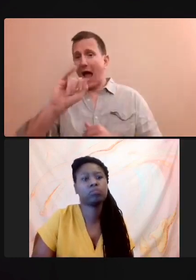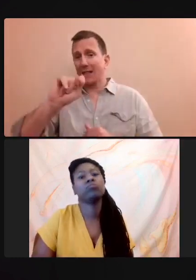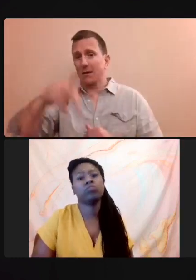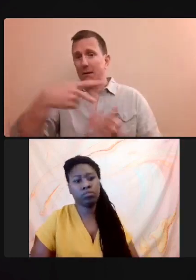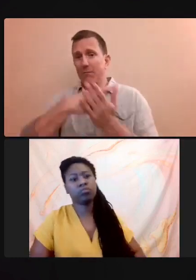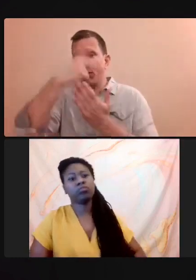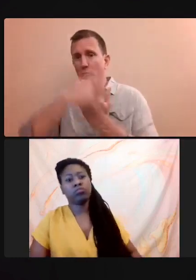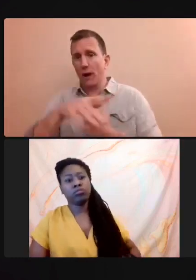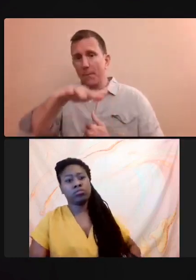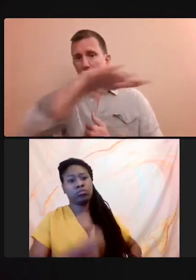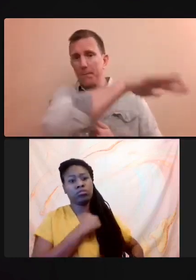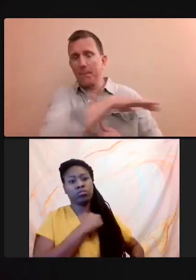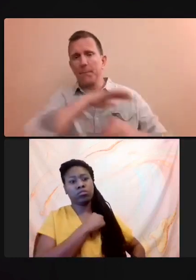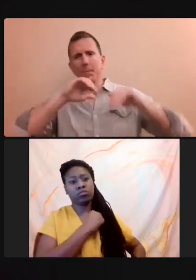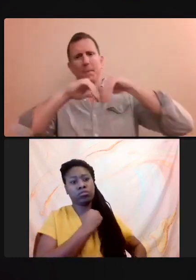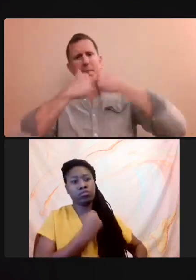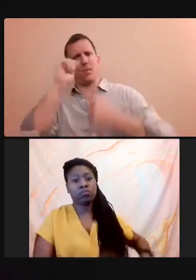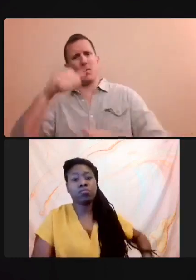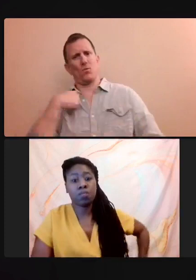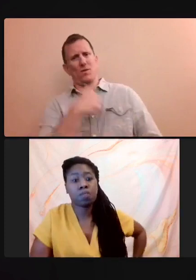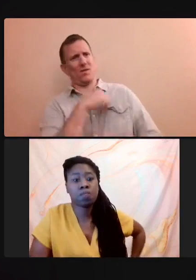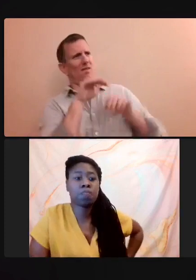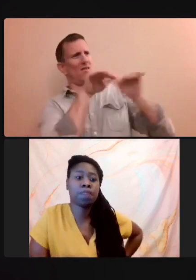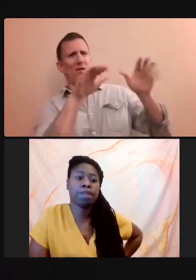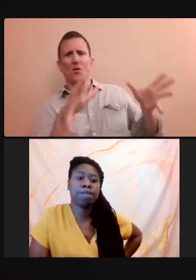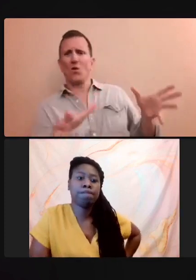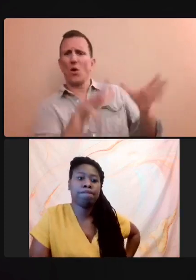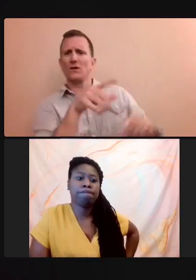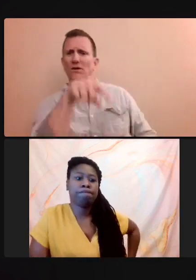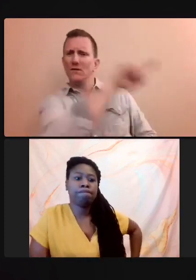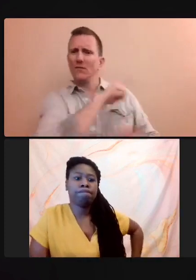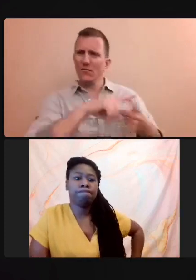black interpreters for that mentorship.